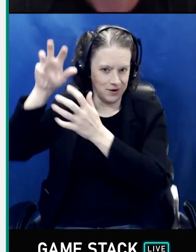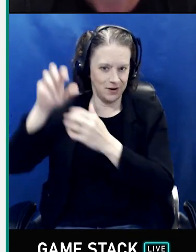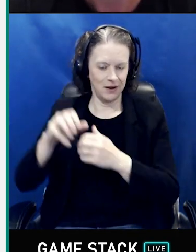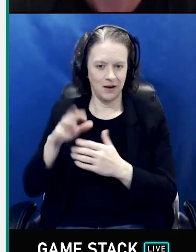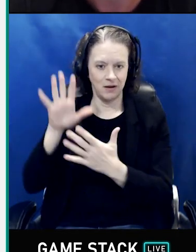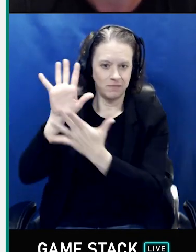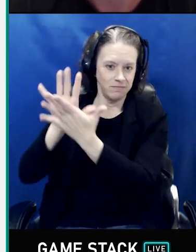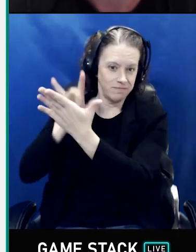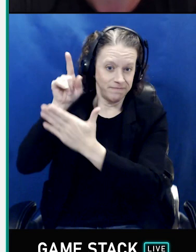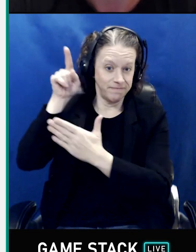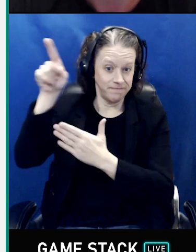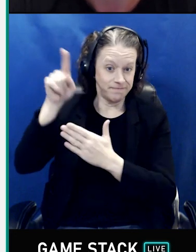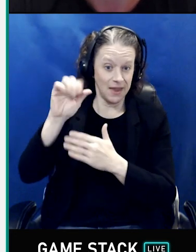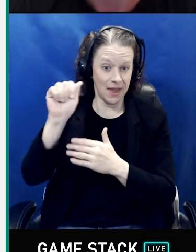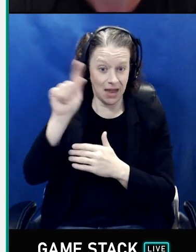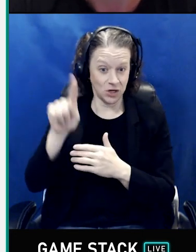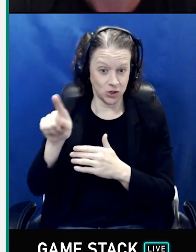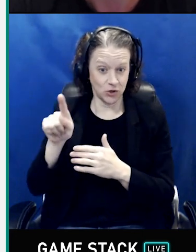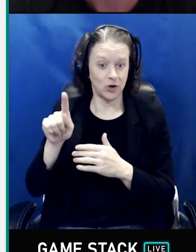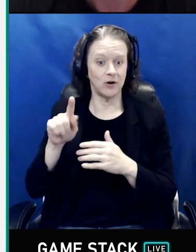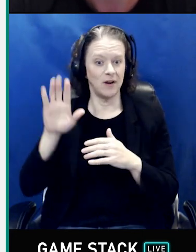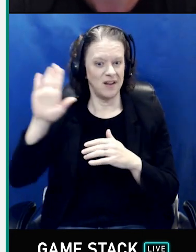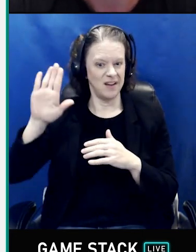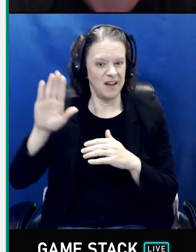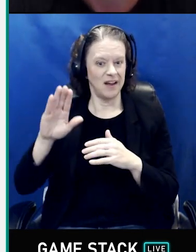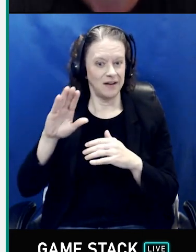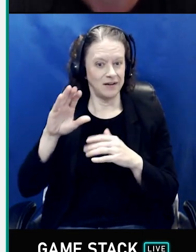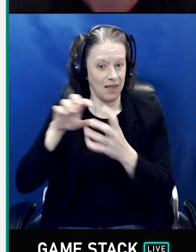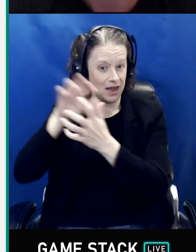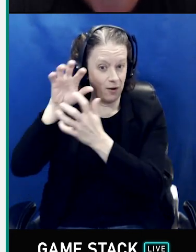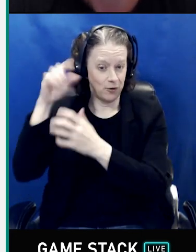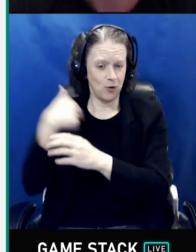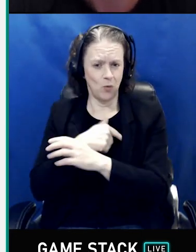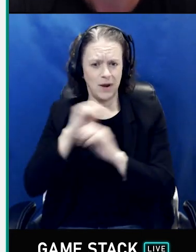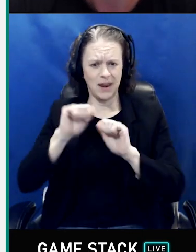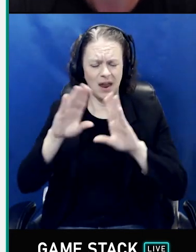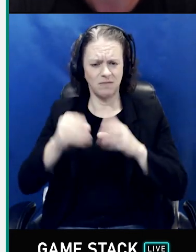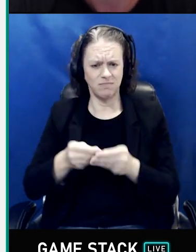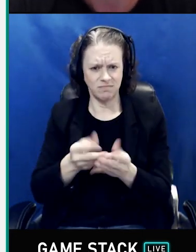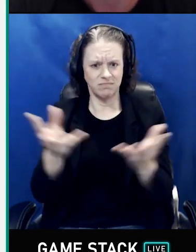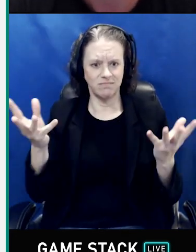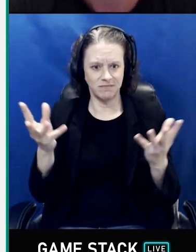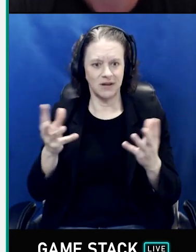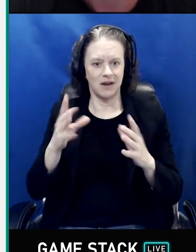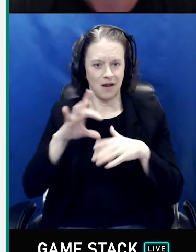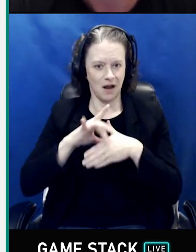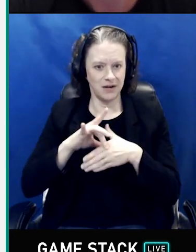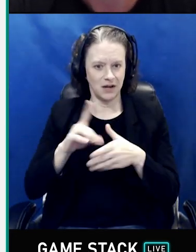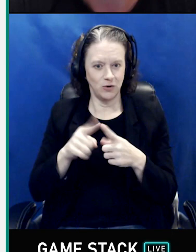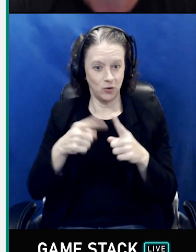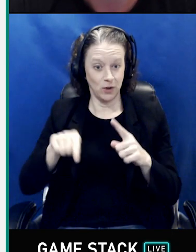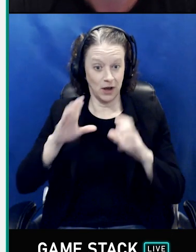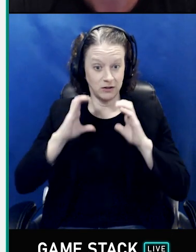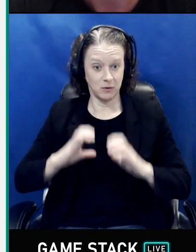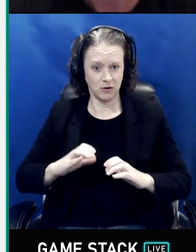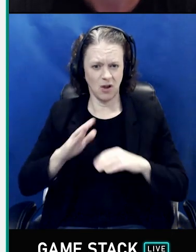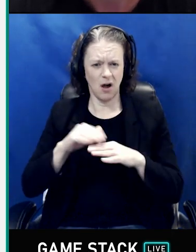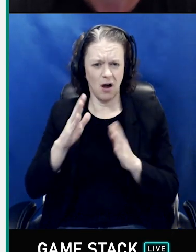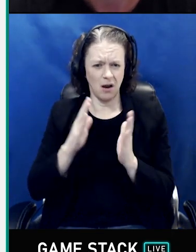we can serve content to customers on a breadth of devices with near zero latency, to customers in existing Xbox